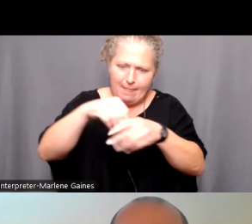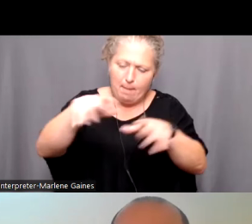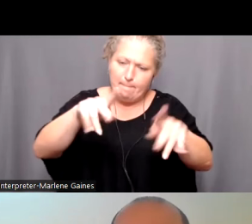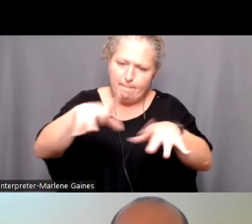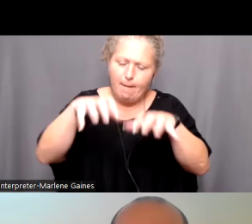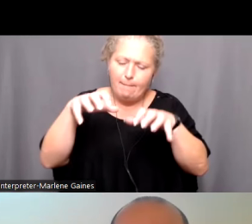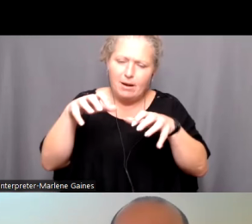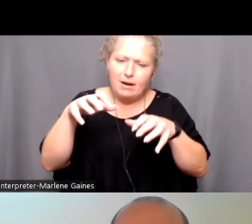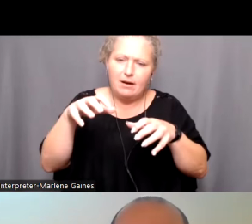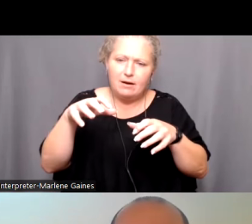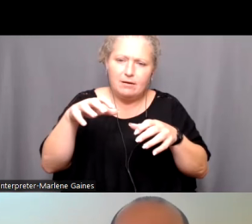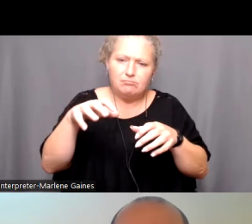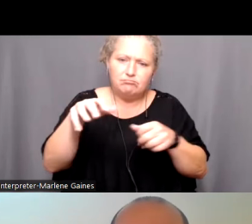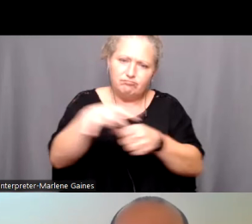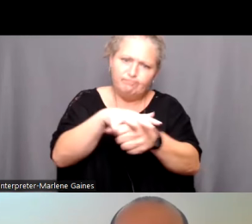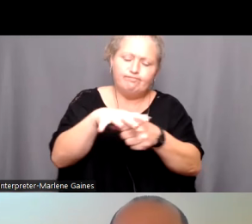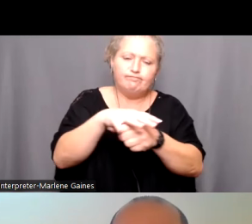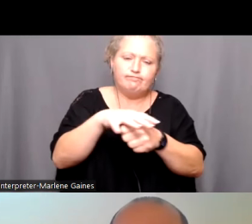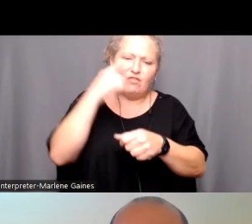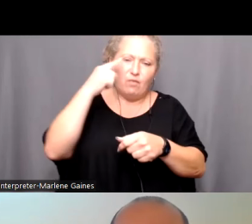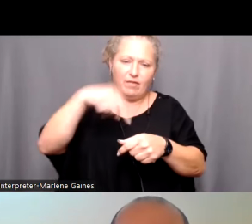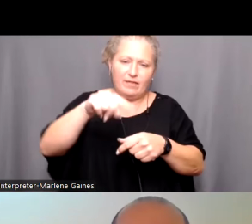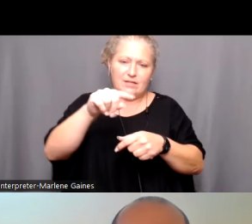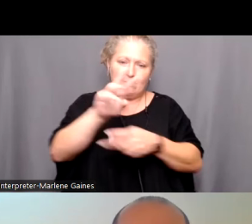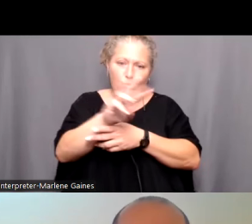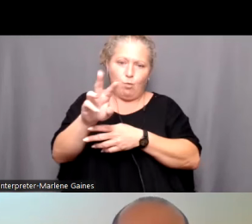this kind of the this webinar that we've had today.